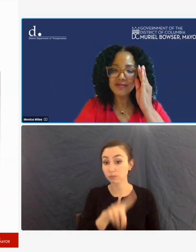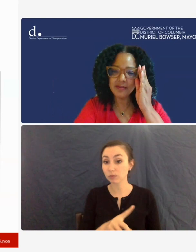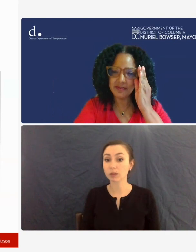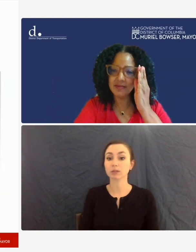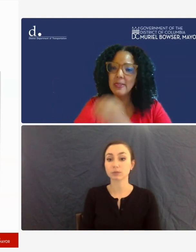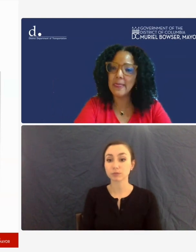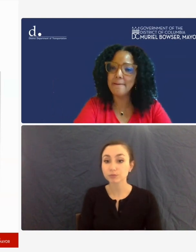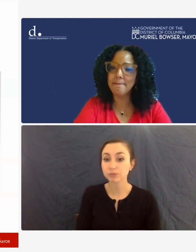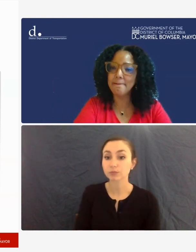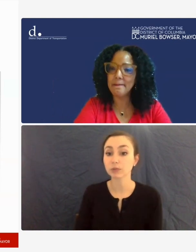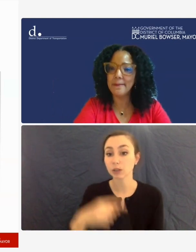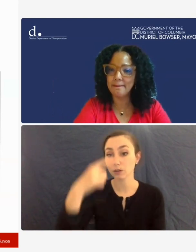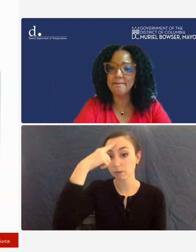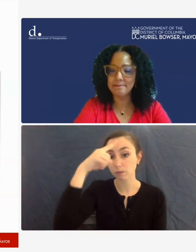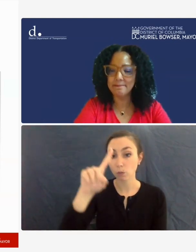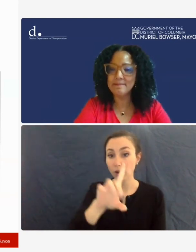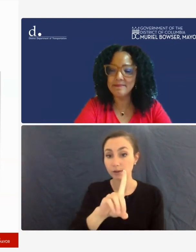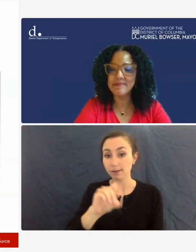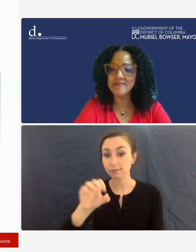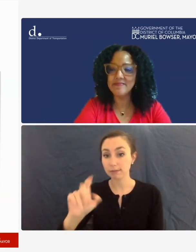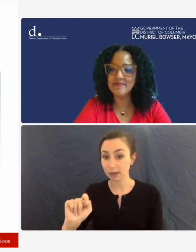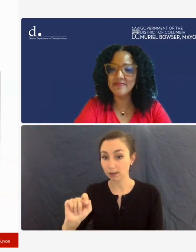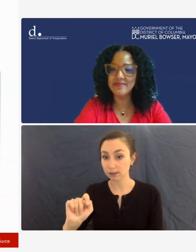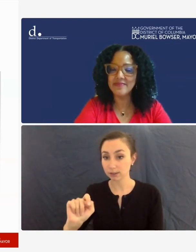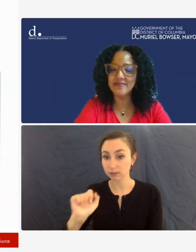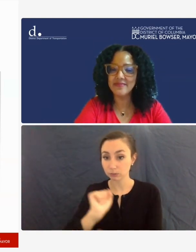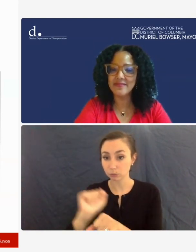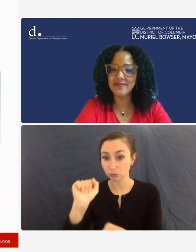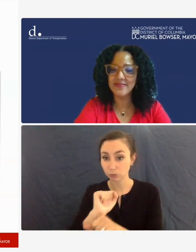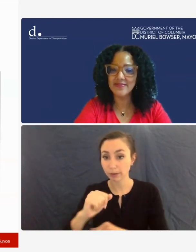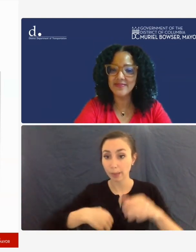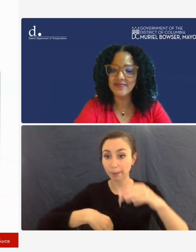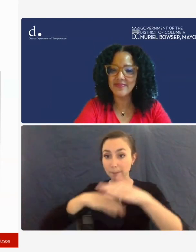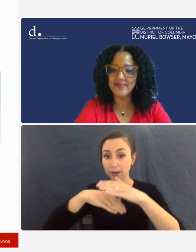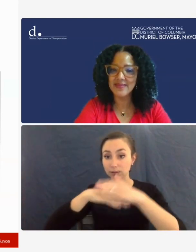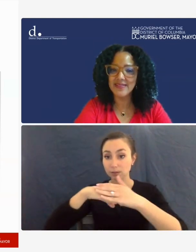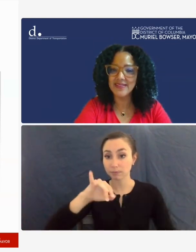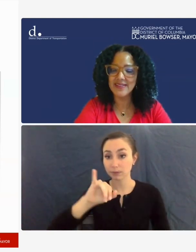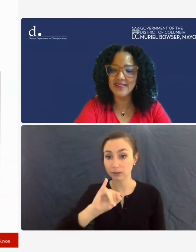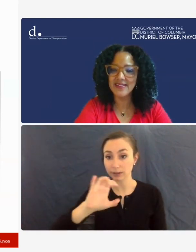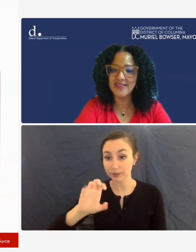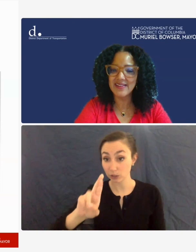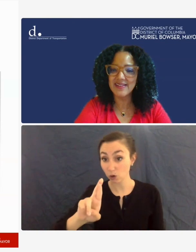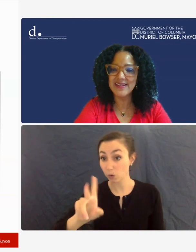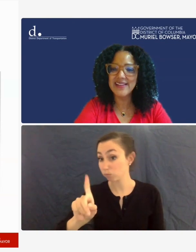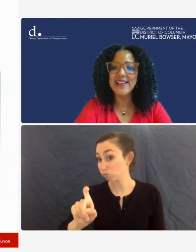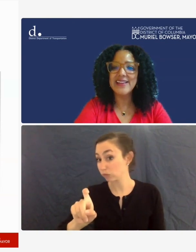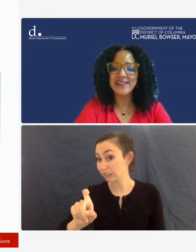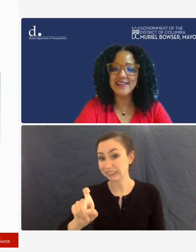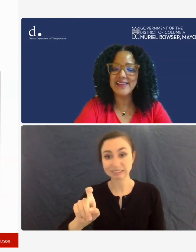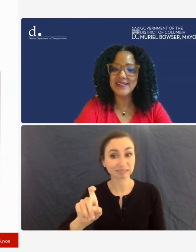the department of transportation work is there a maximum icr is there a icr that raises flags